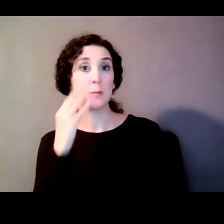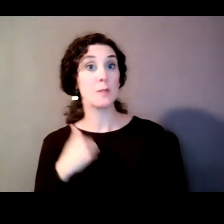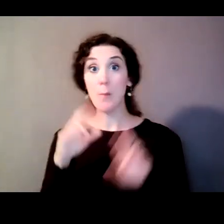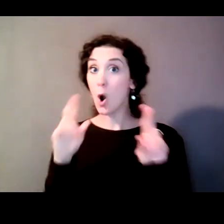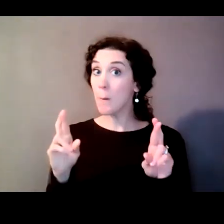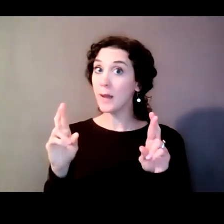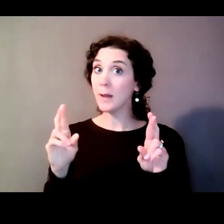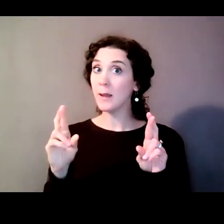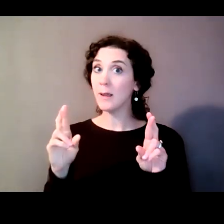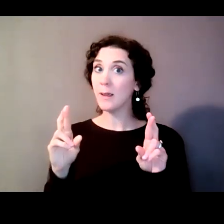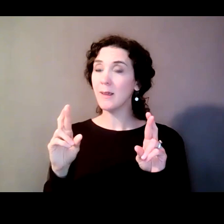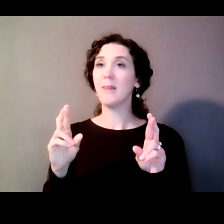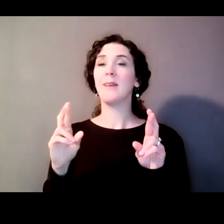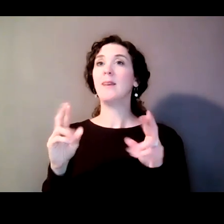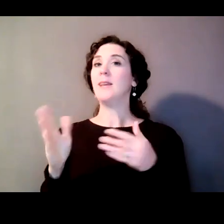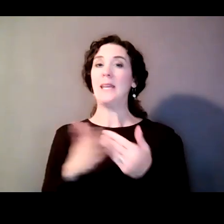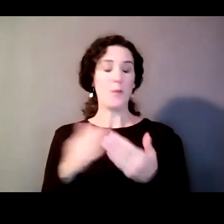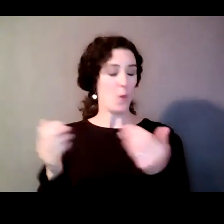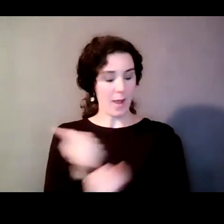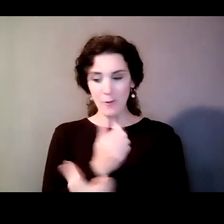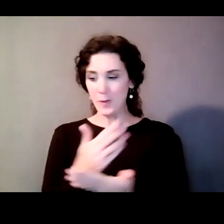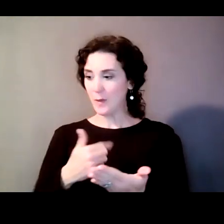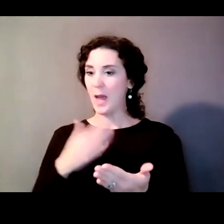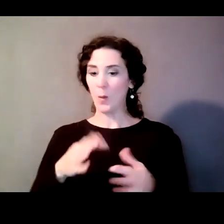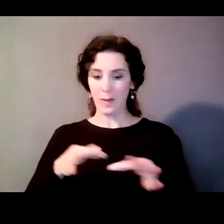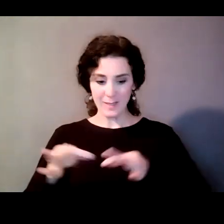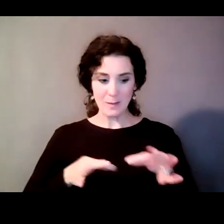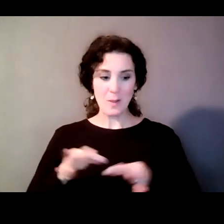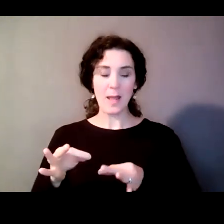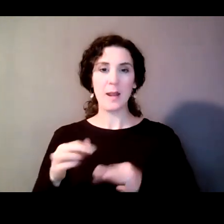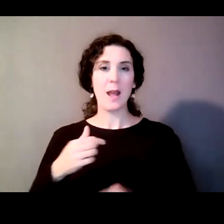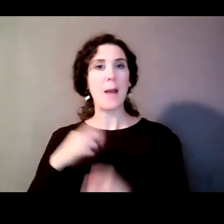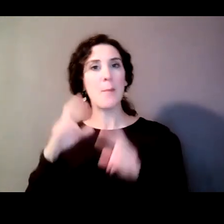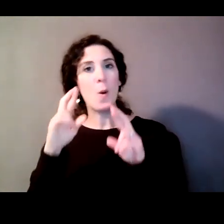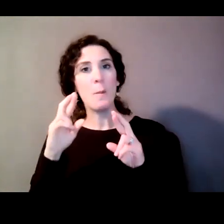overriding all of the things that I just shared that I'm going to try to do, I hope that after